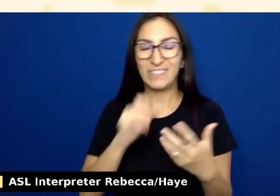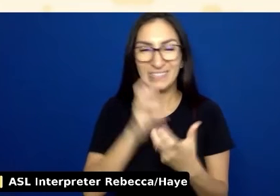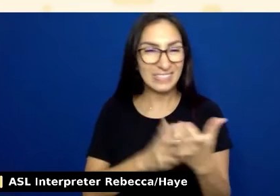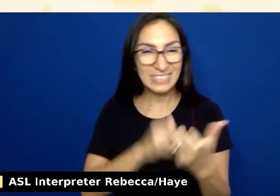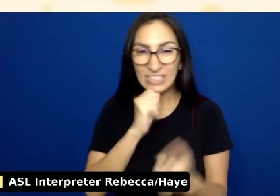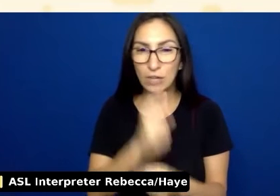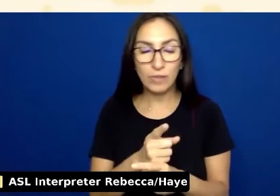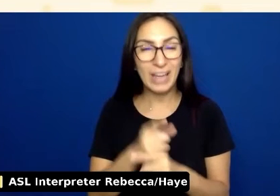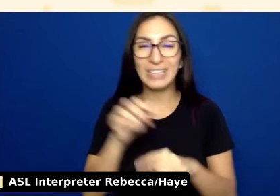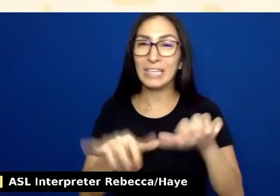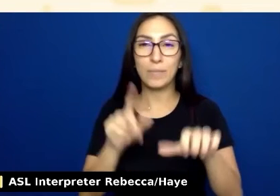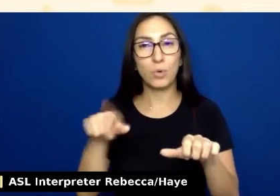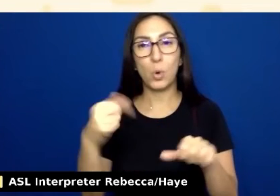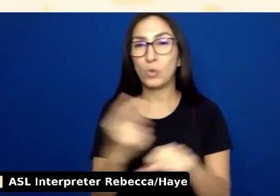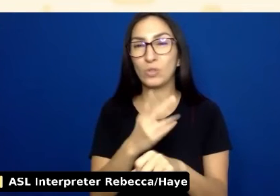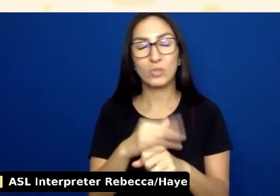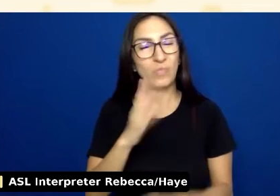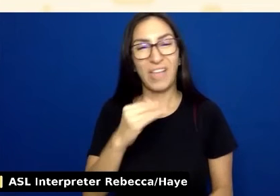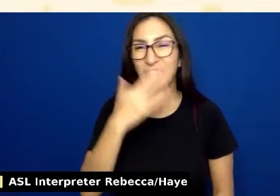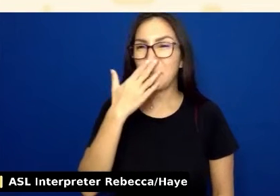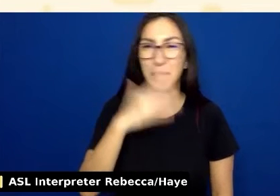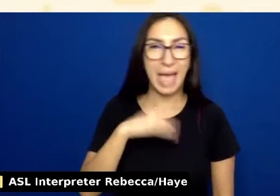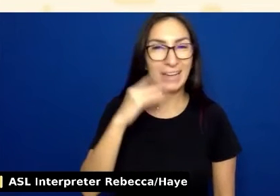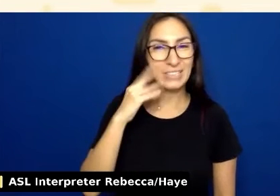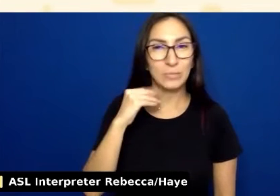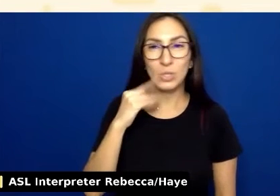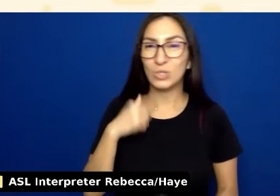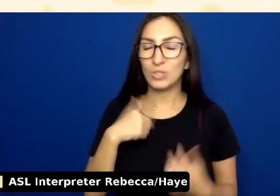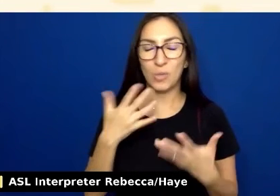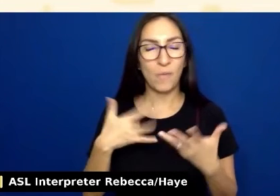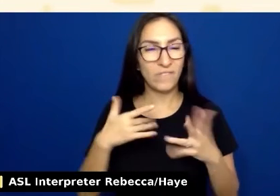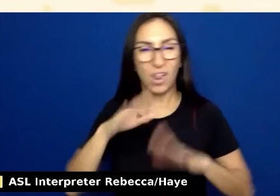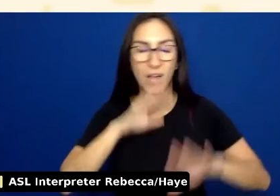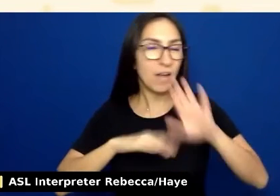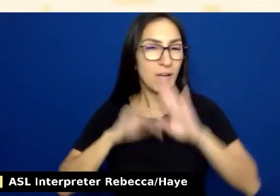What keyboard-only users are used to or a standard interaction method